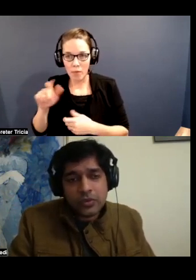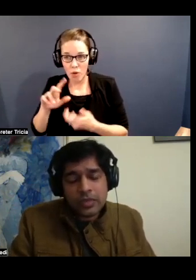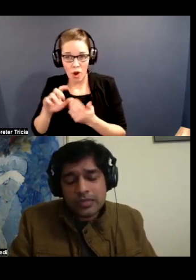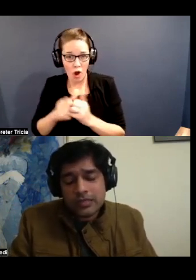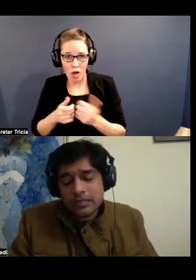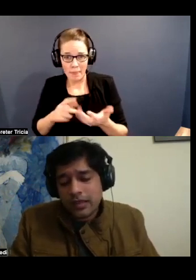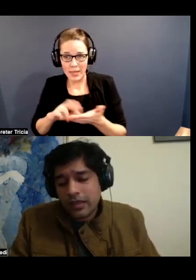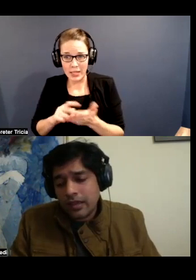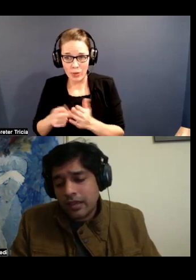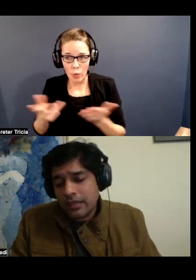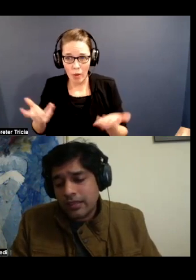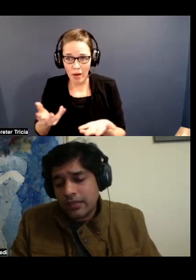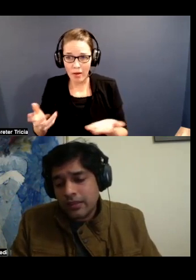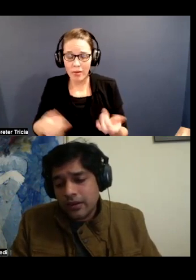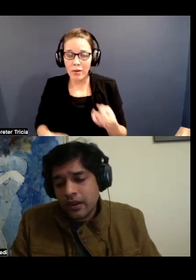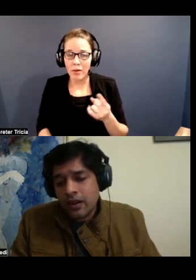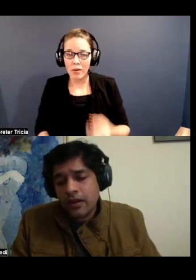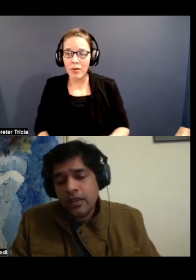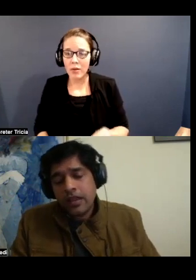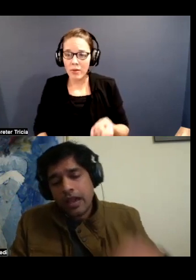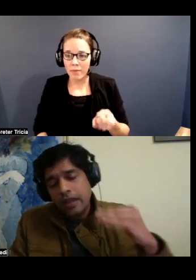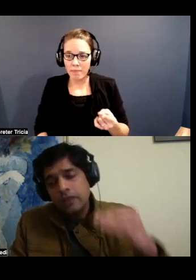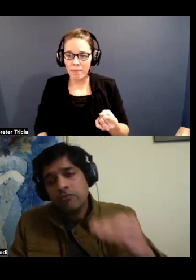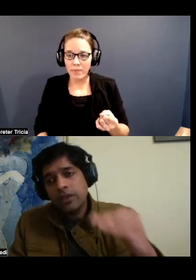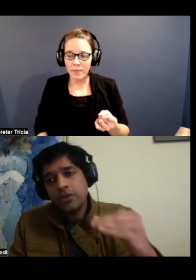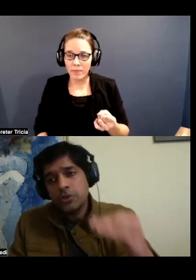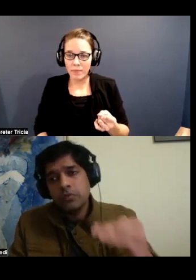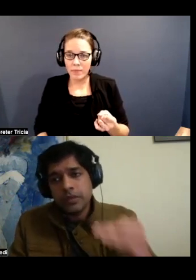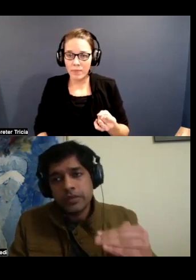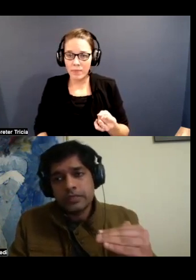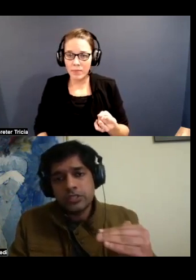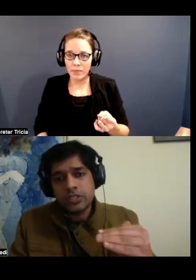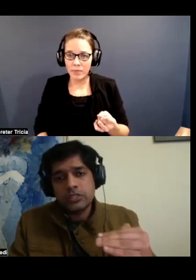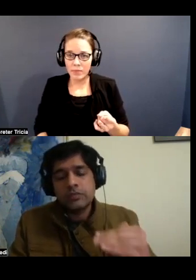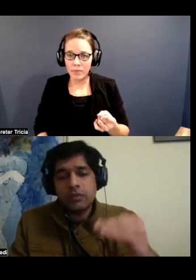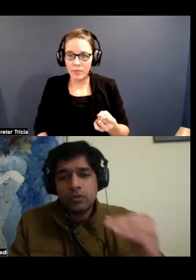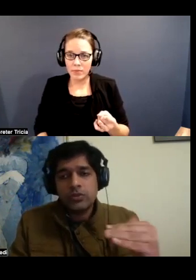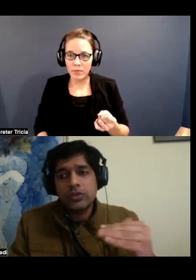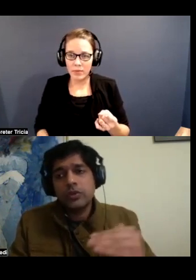is that there are higher financial burdens. It's just by virtue,